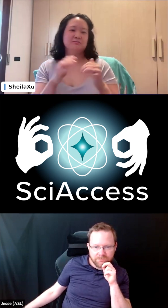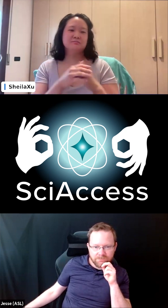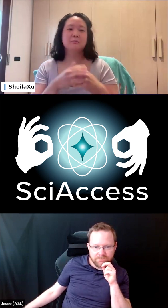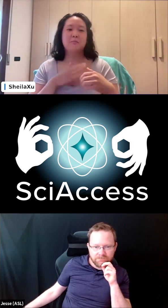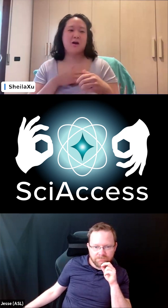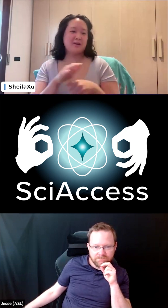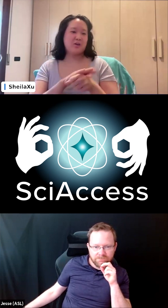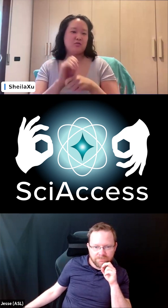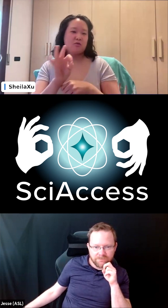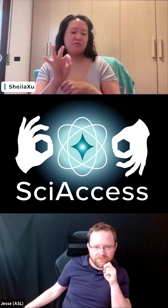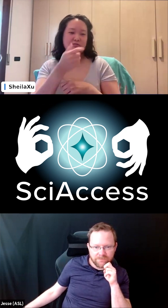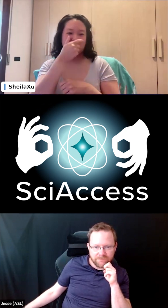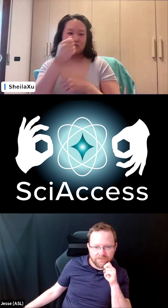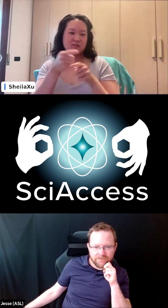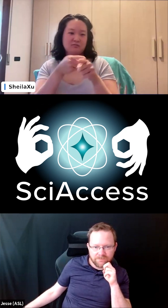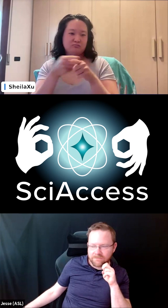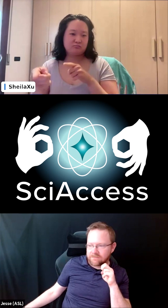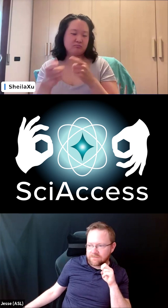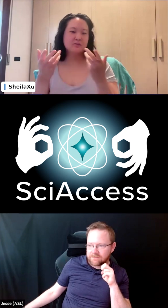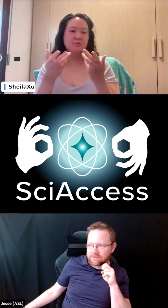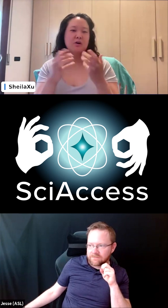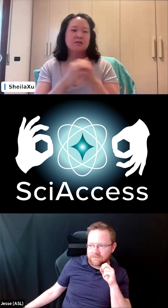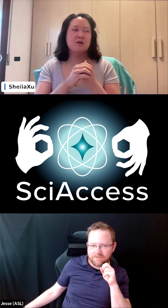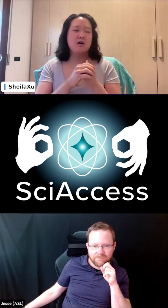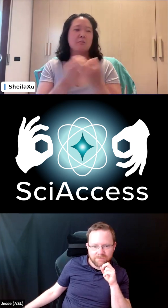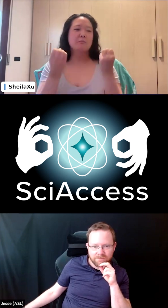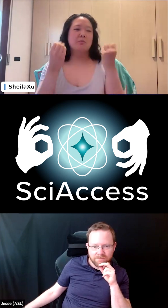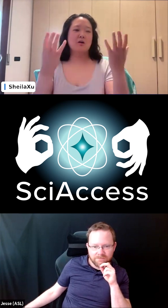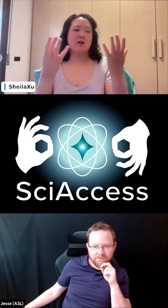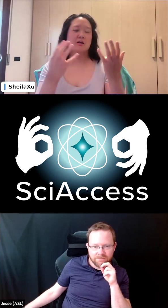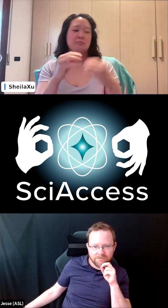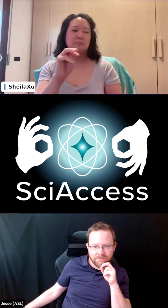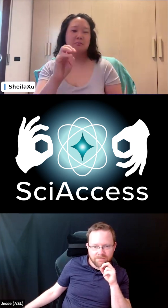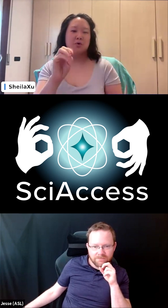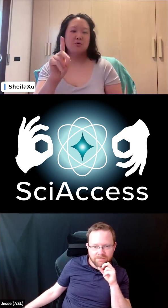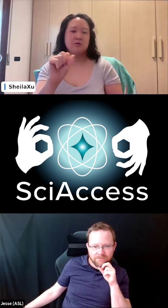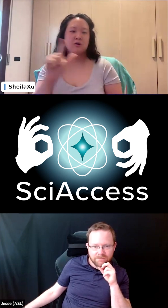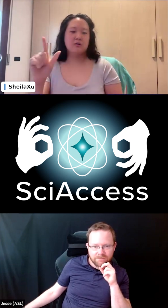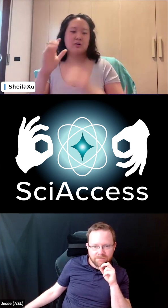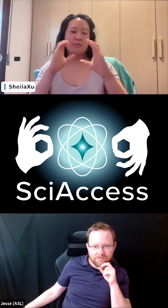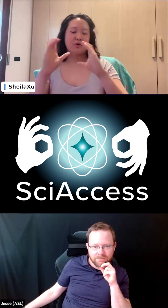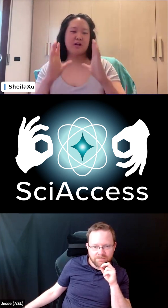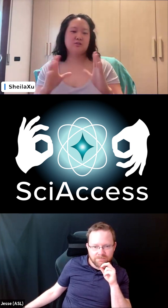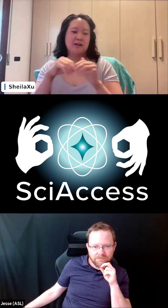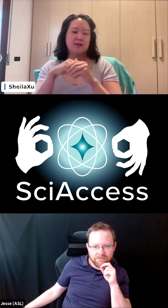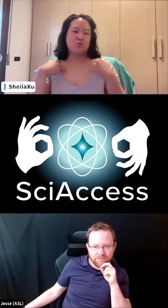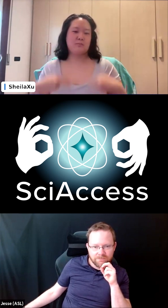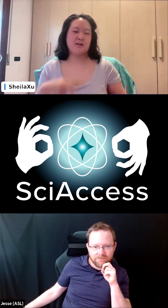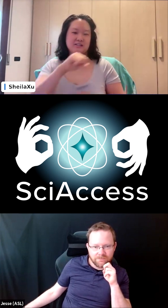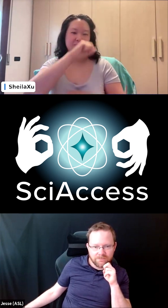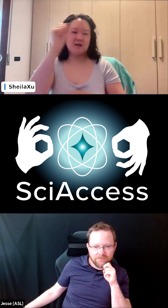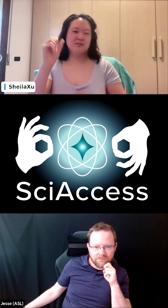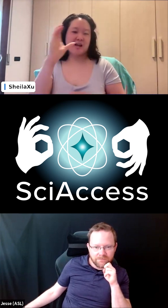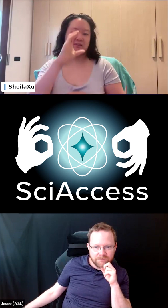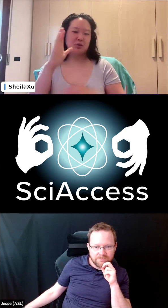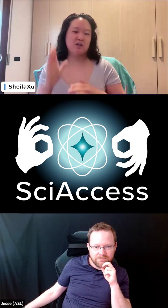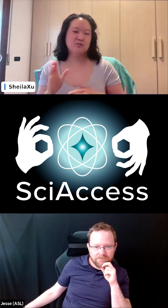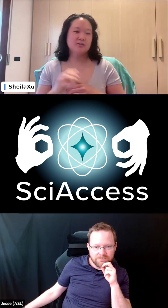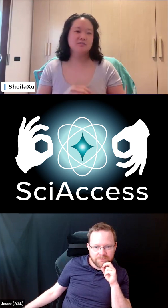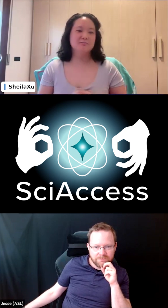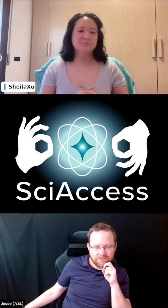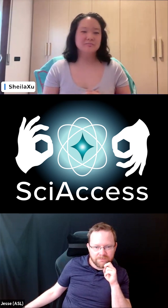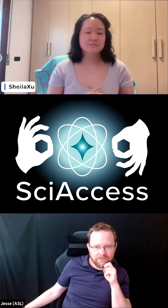multimodal communication in human systems.